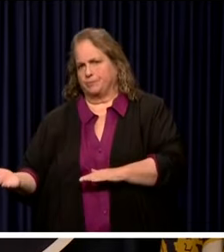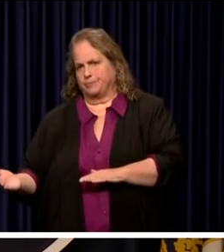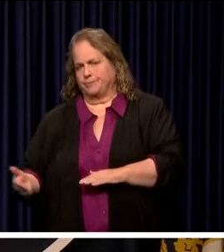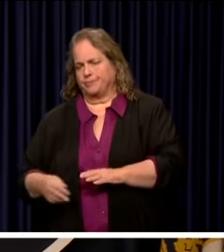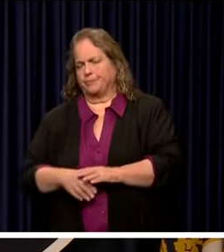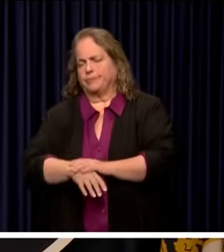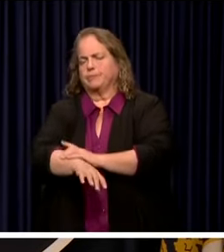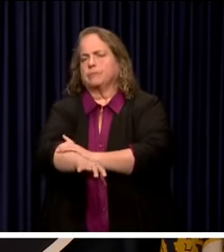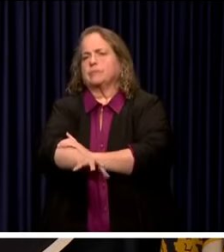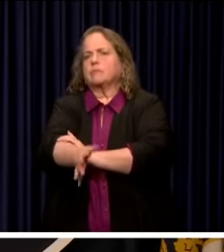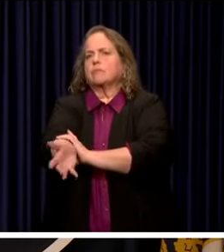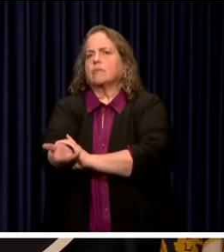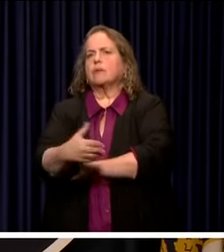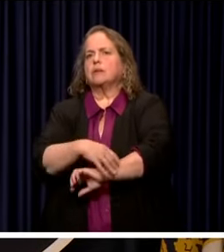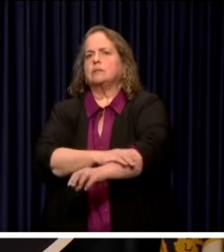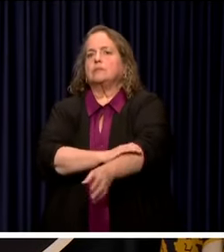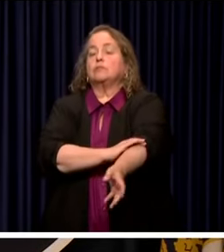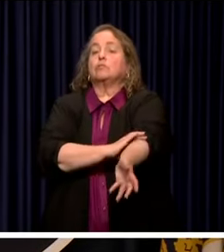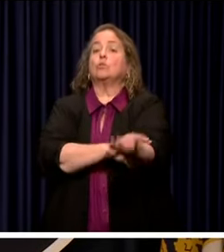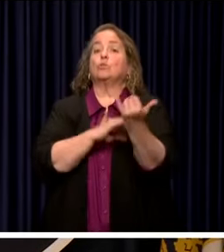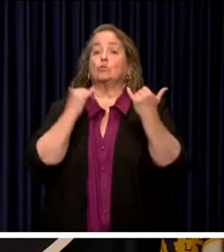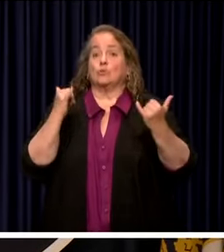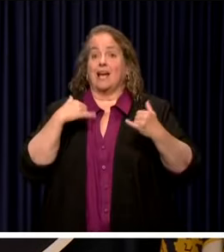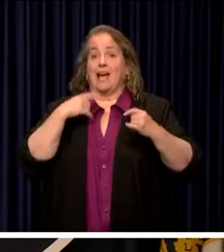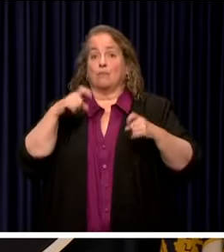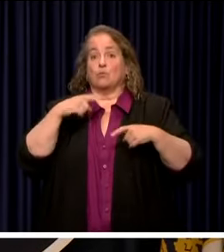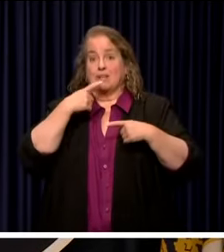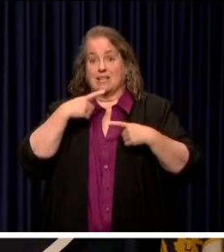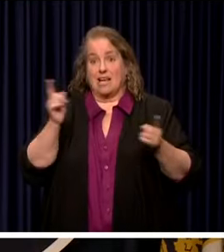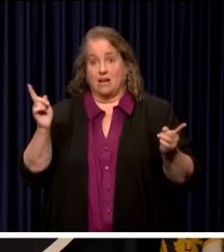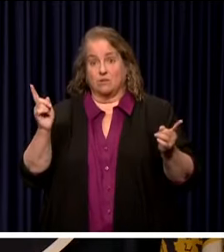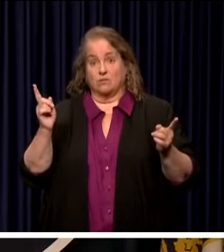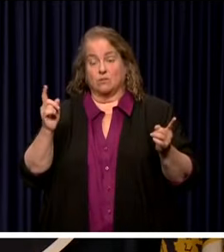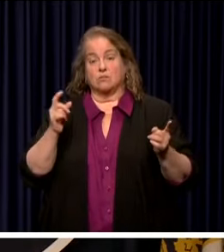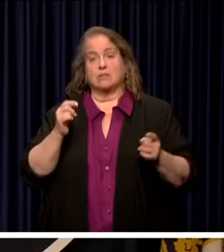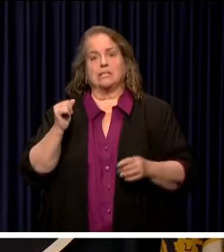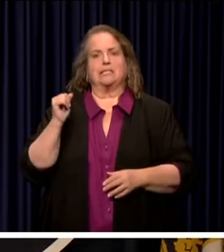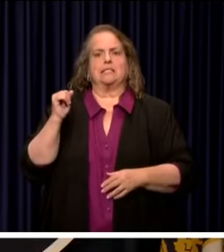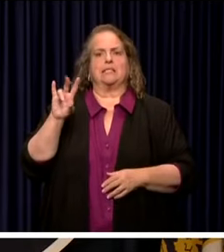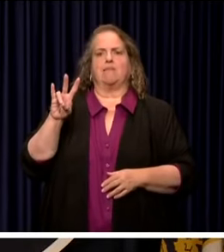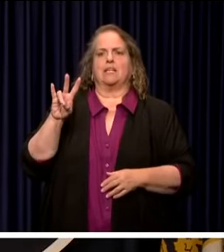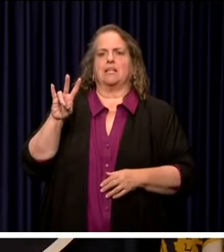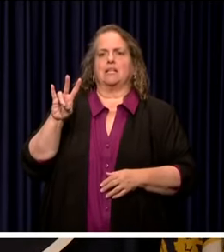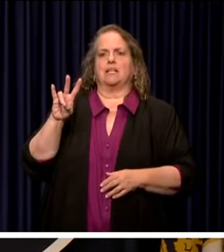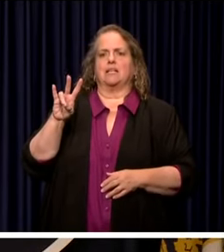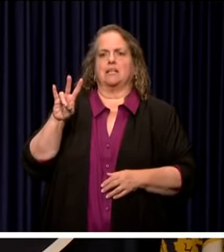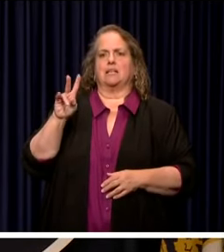BUTLER COUNTY, A 73-YEAR-OLD MALE IN KENTON COUNTY, A